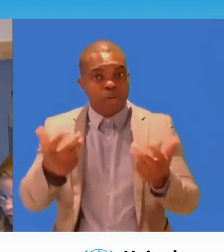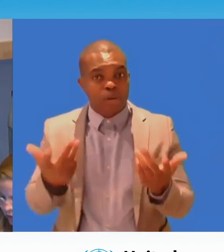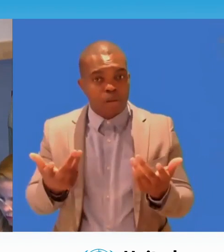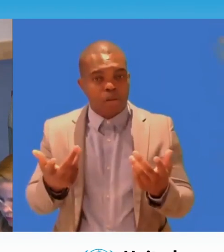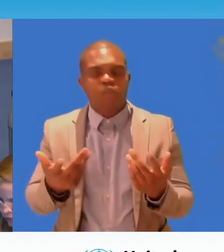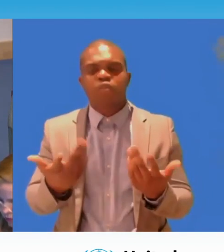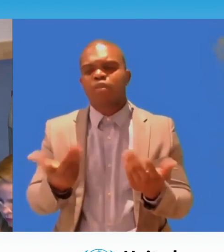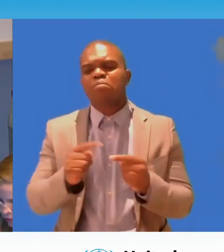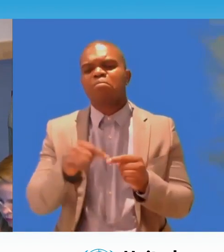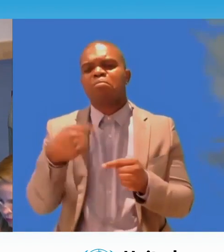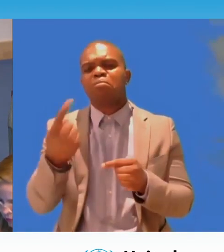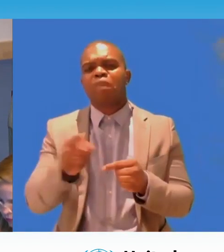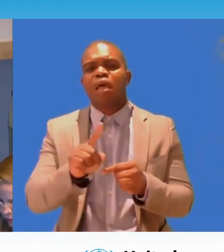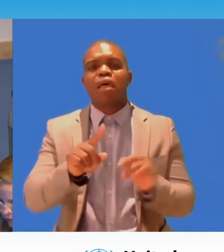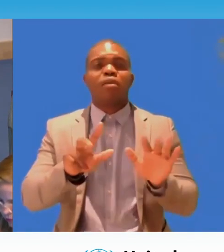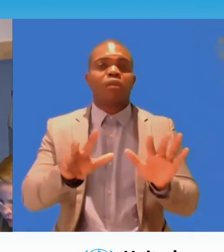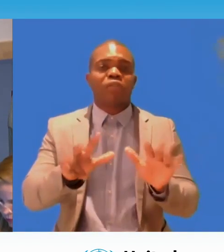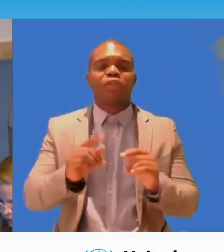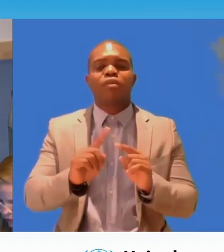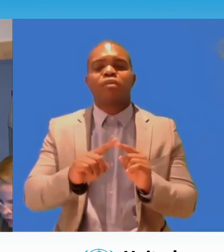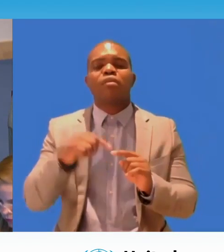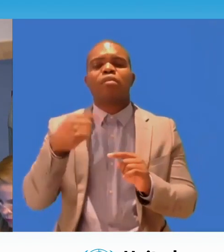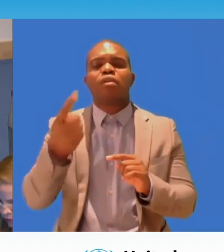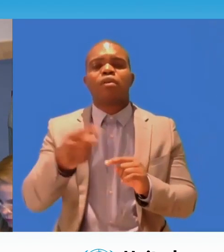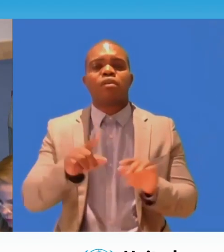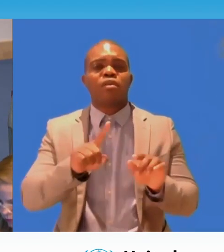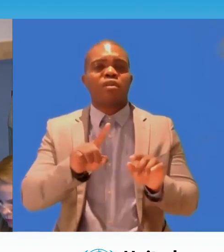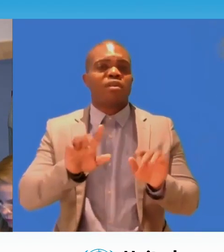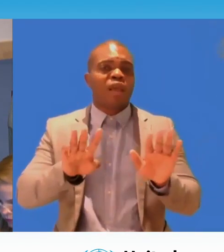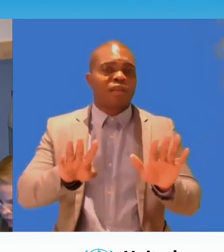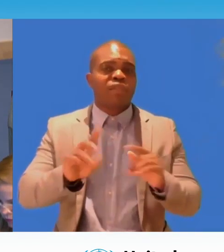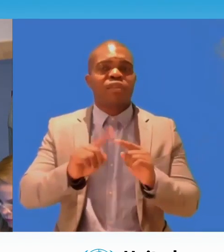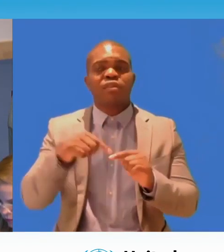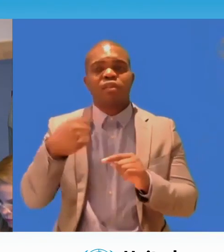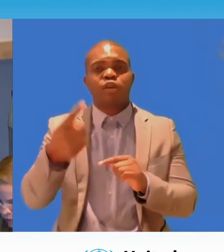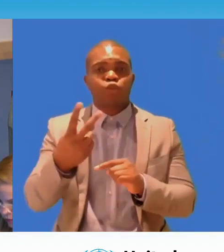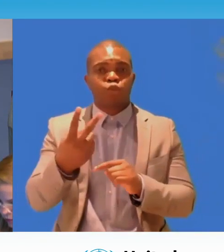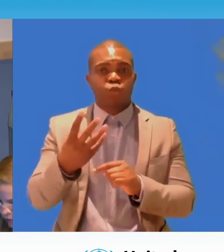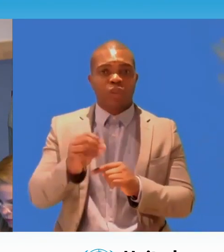you know the organizers unesa and the others to make sure that then we refocus uh you know our